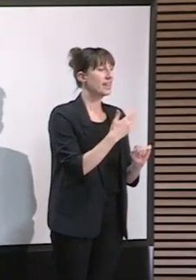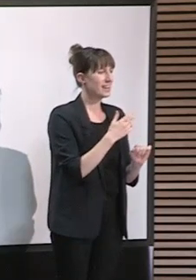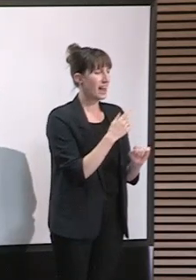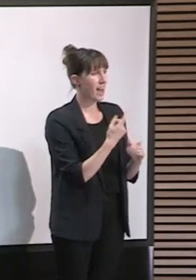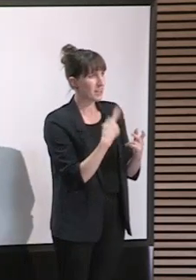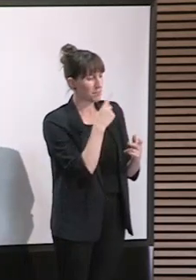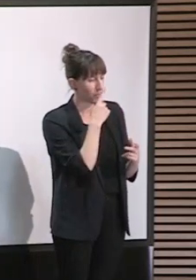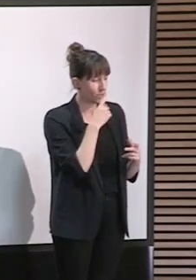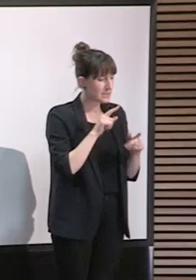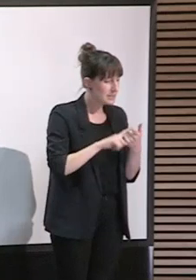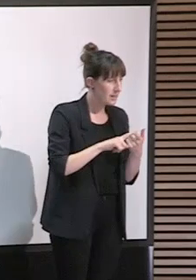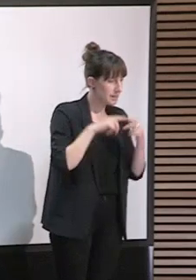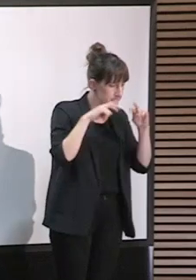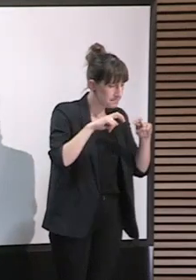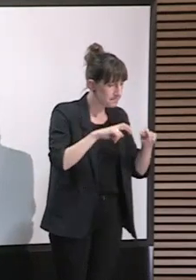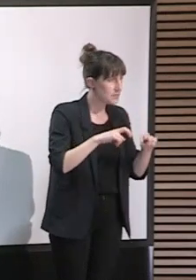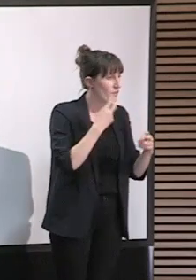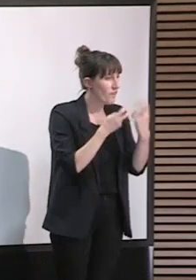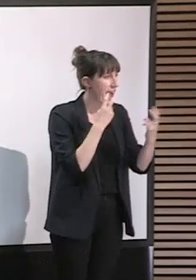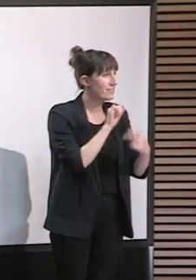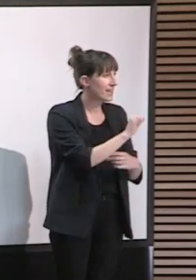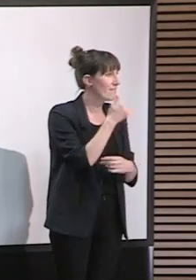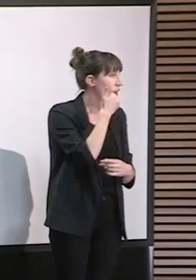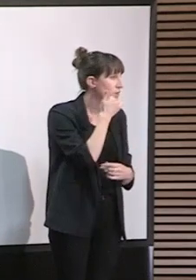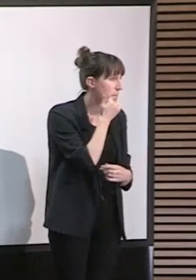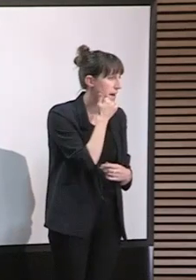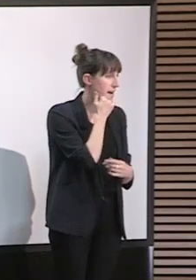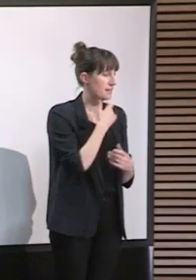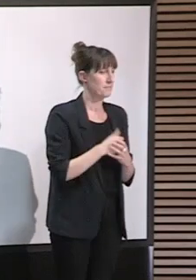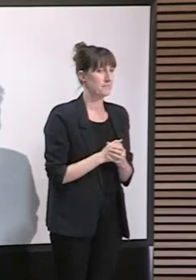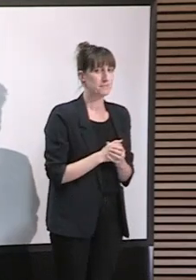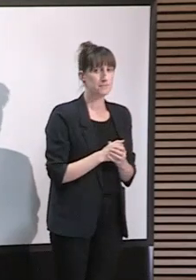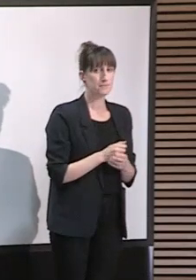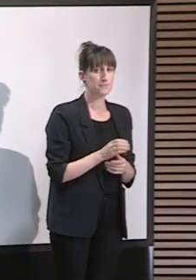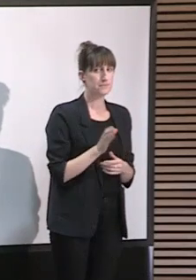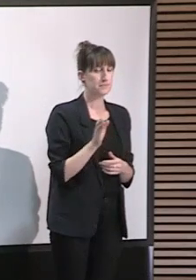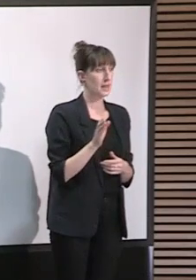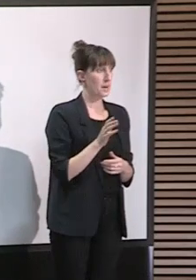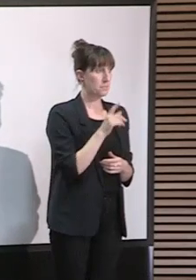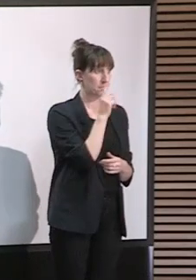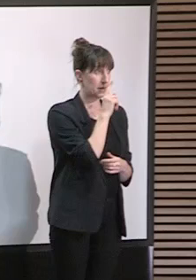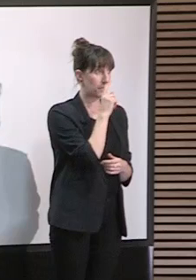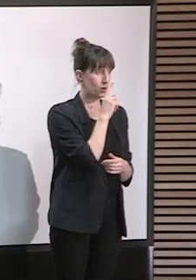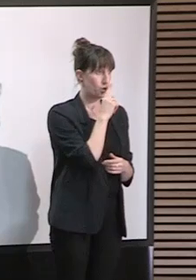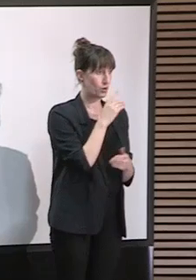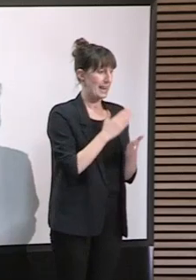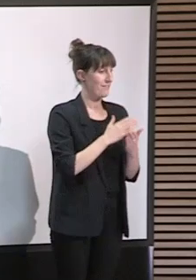those are awaiting contact. 28 they're having to do a bit more work to identify contact